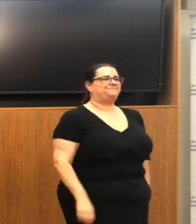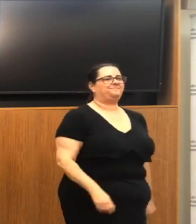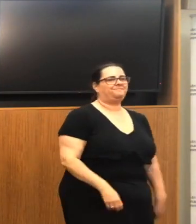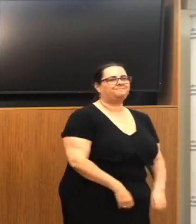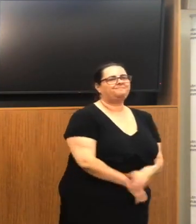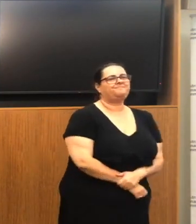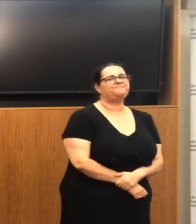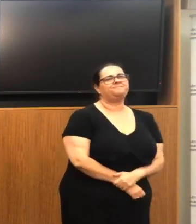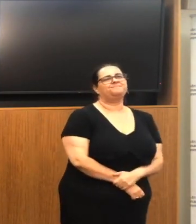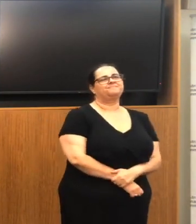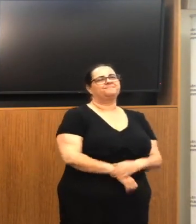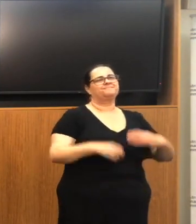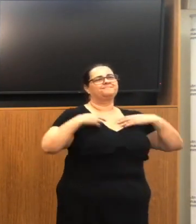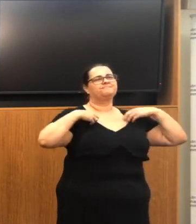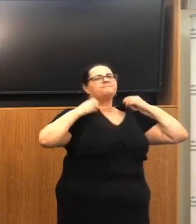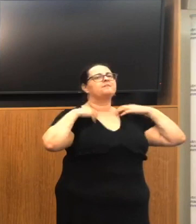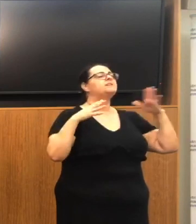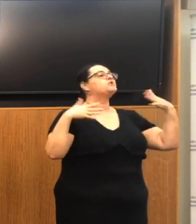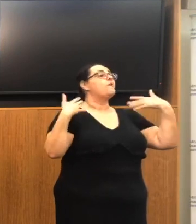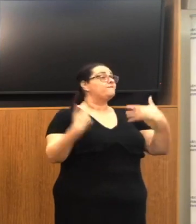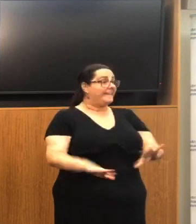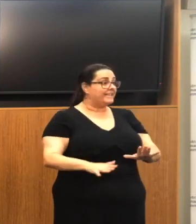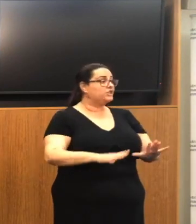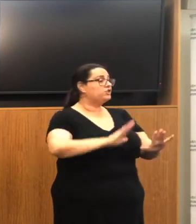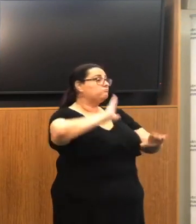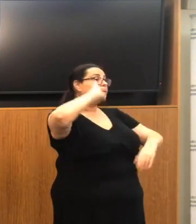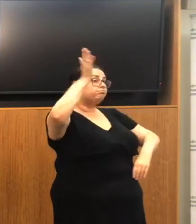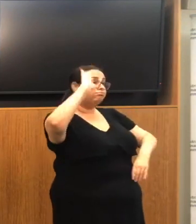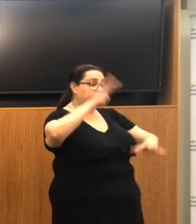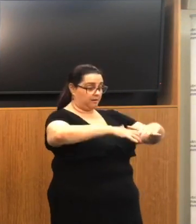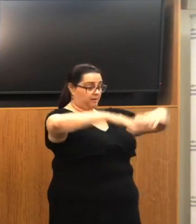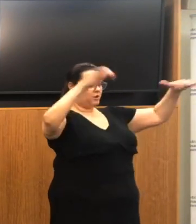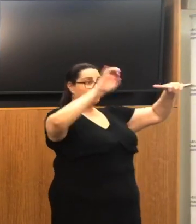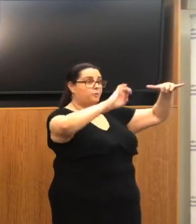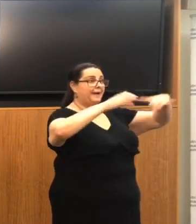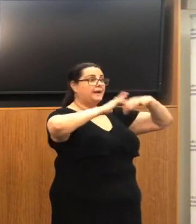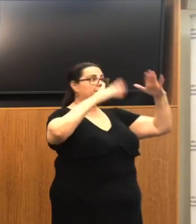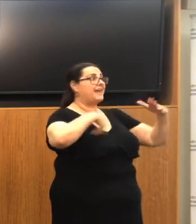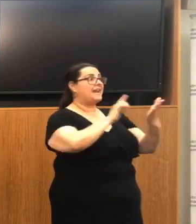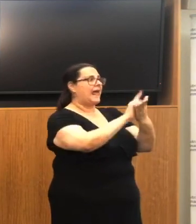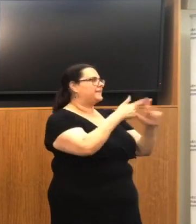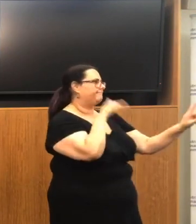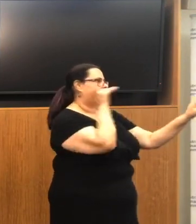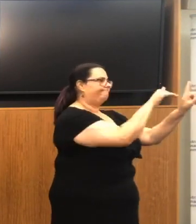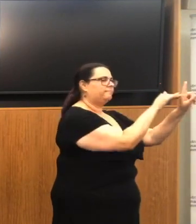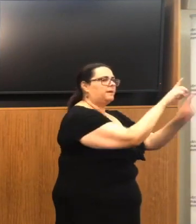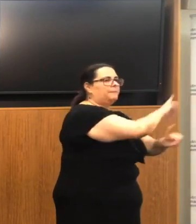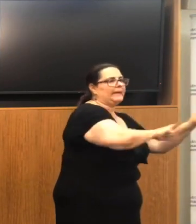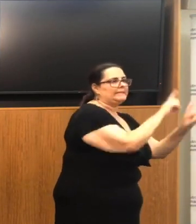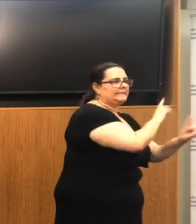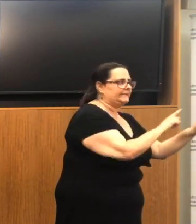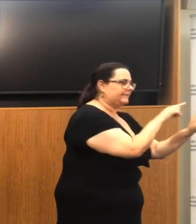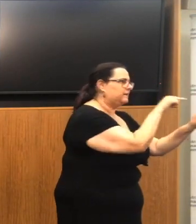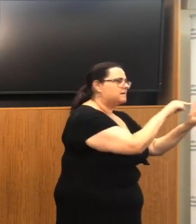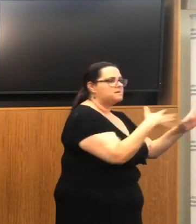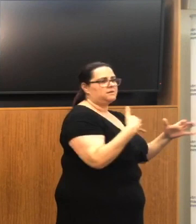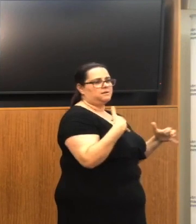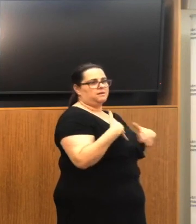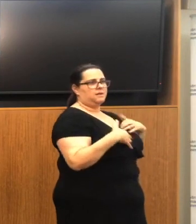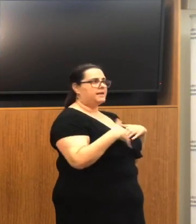So, after that briefing, we followed up with Commissioner and his team, and it was exciting for him to share with us